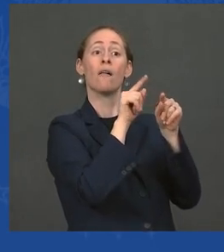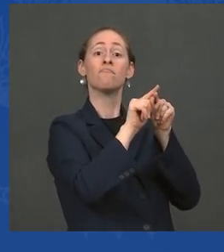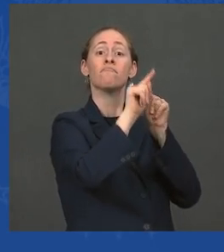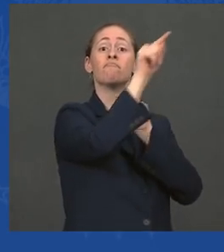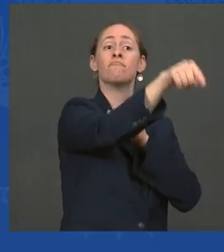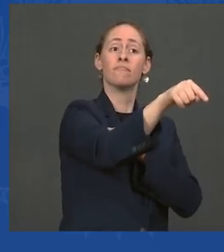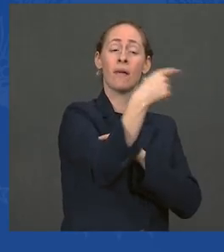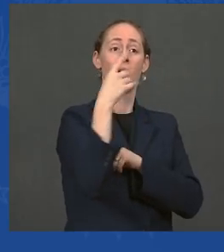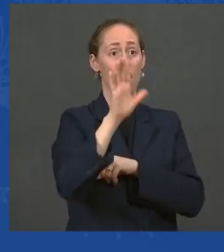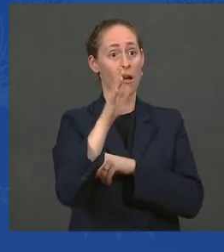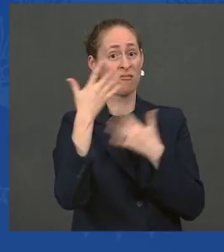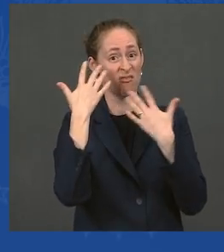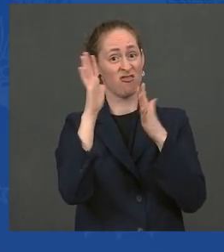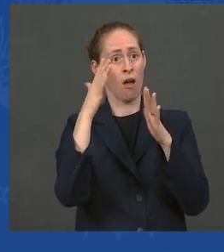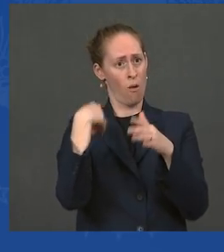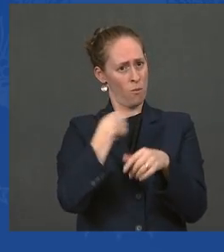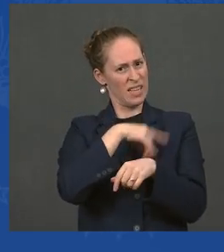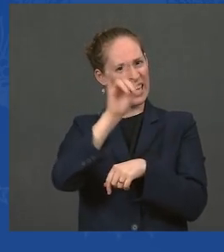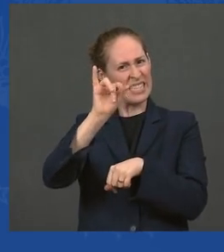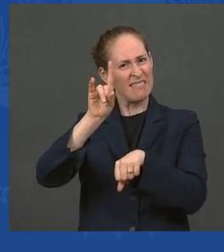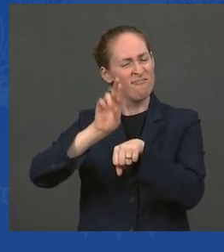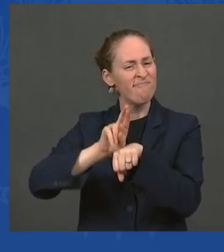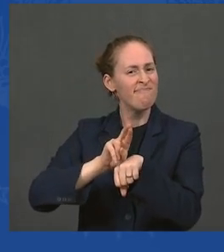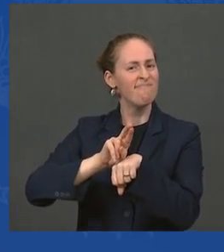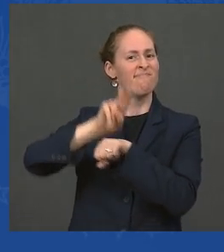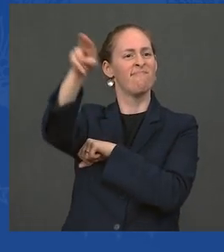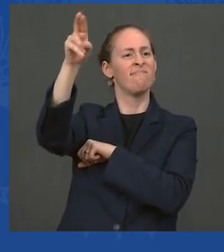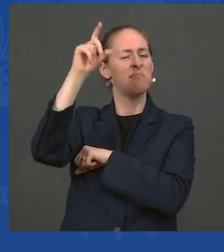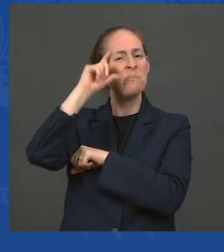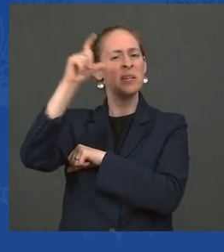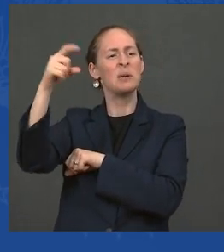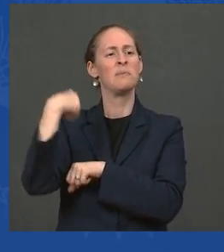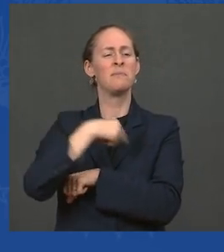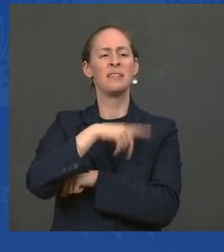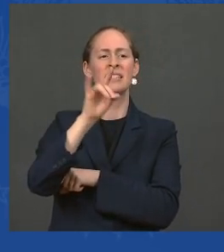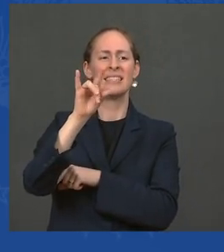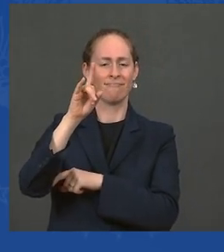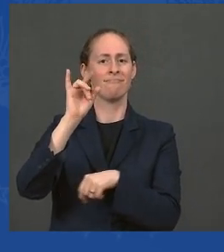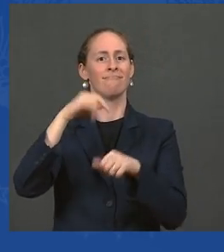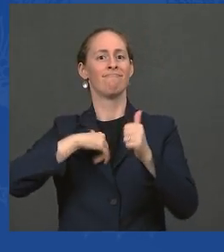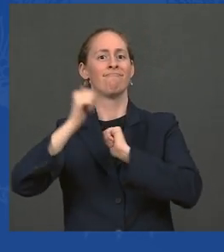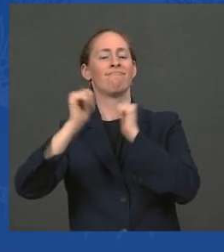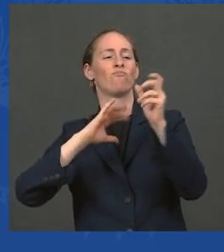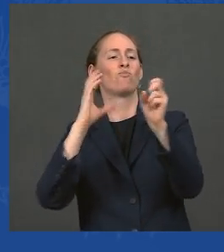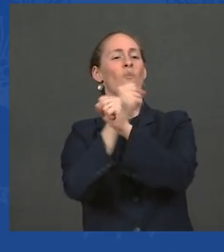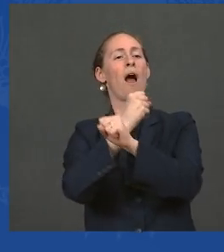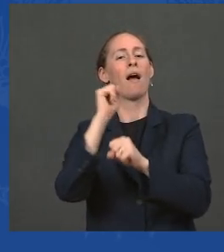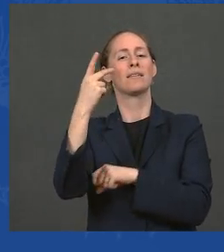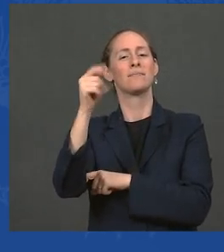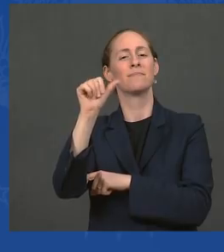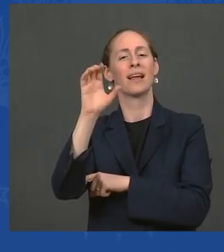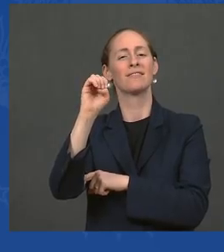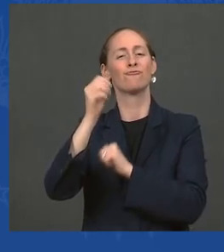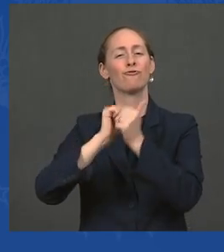We were also -- we invested to win the Space Race and we won. We were also among the first to provide access to free education,